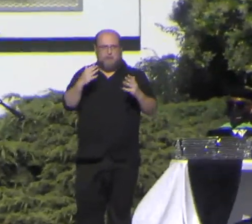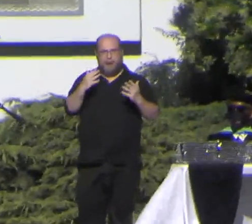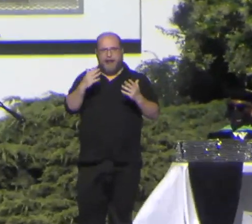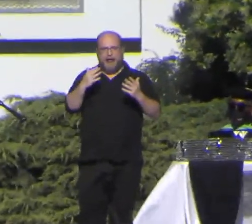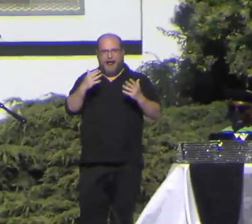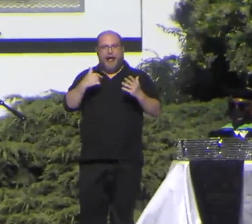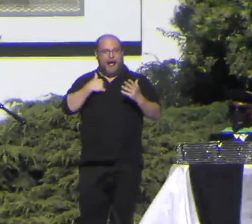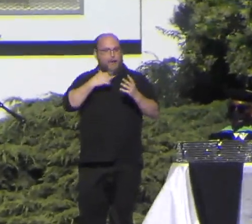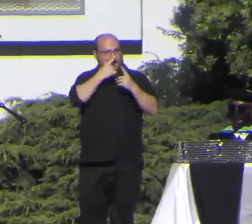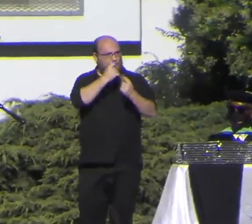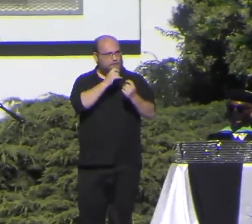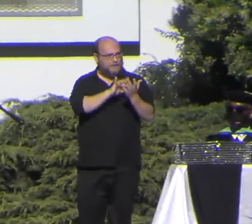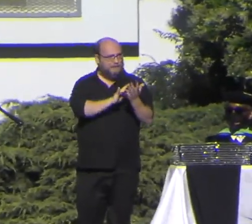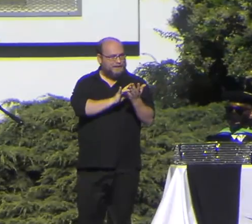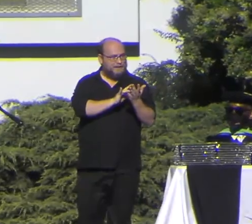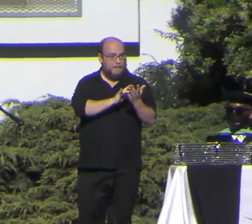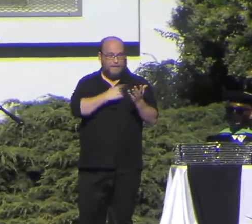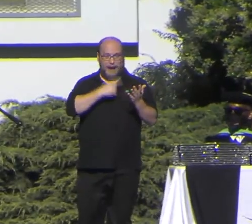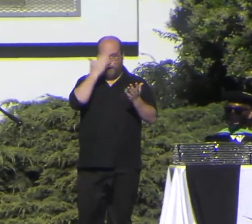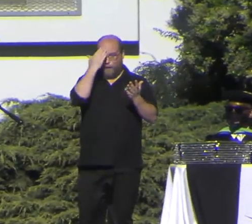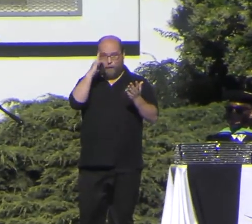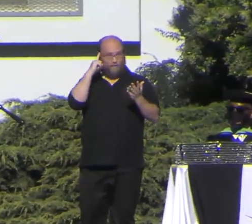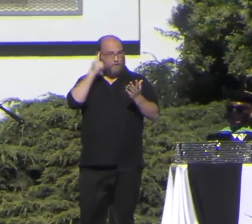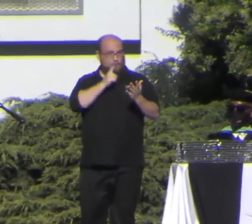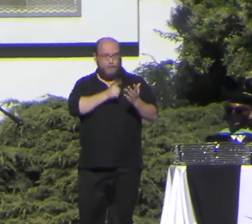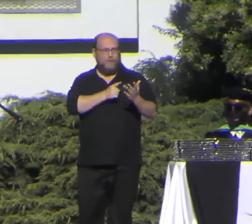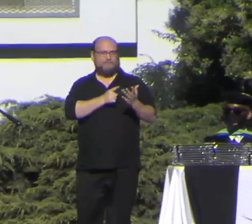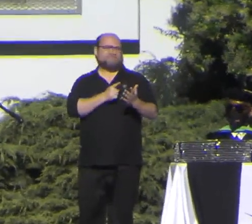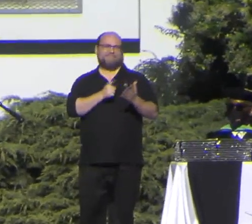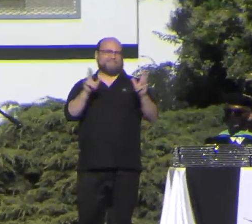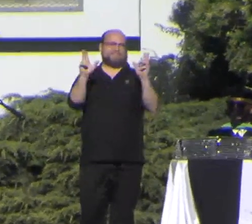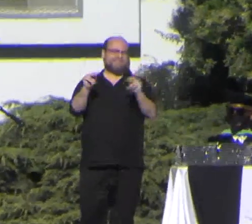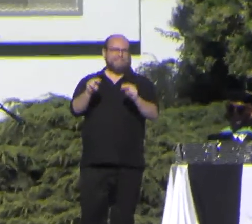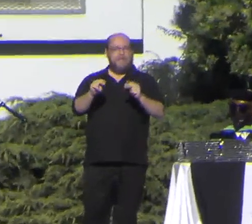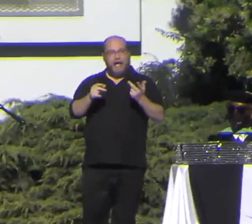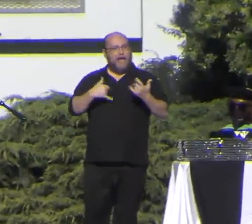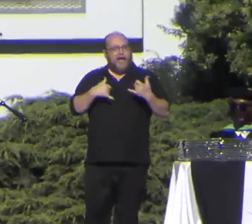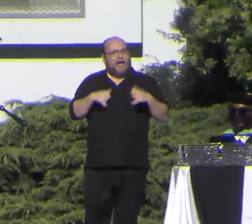it’s what I want to do. Heck no. Part of me still wants to become a professional sleeper.